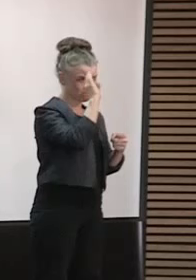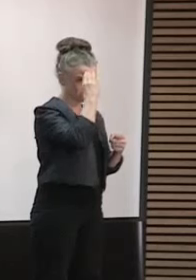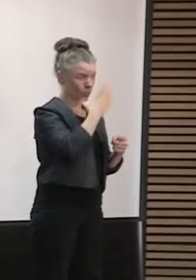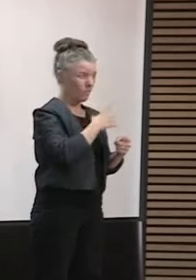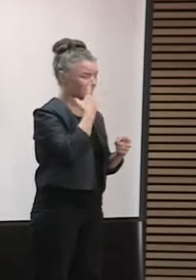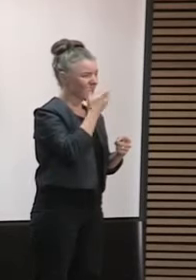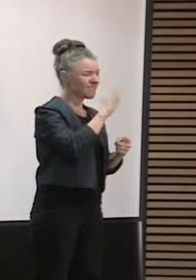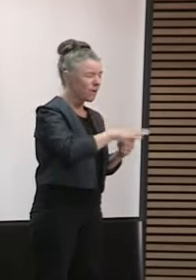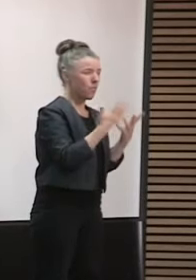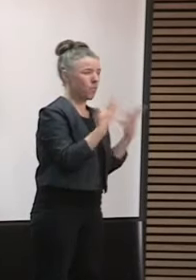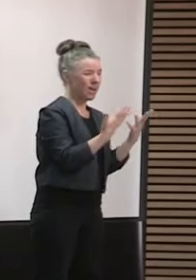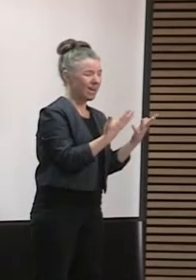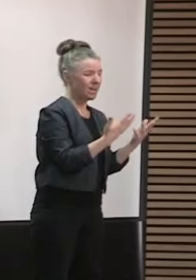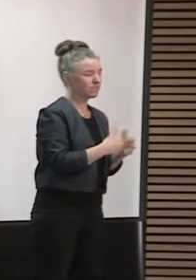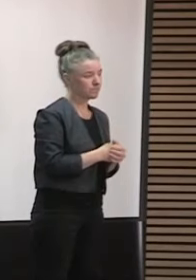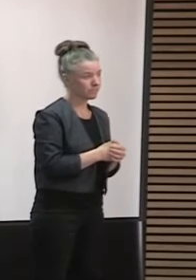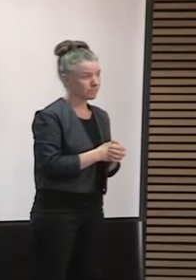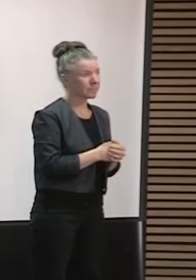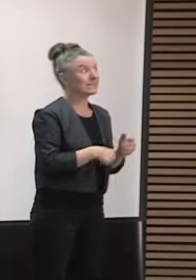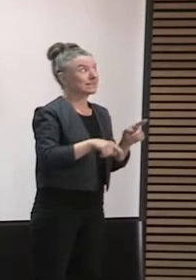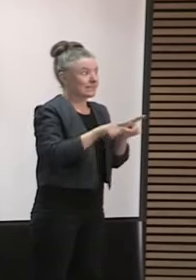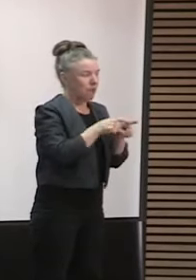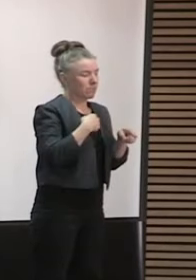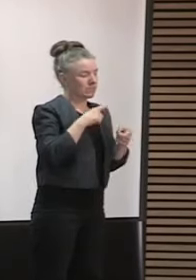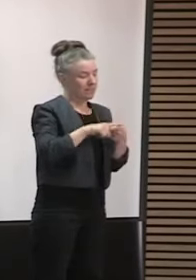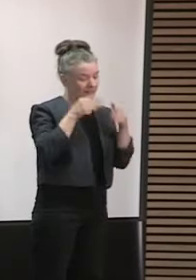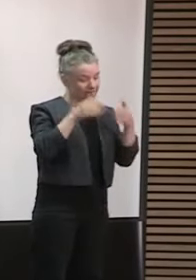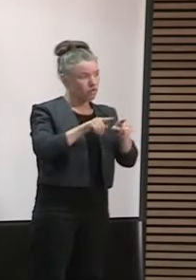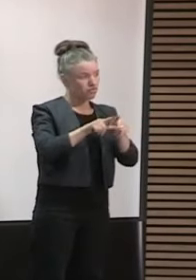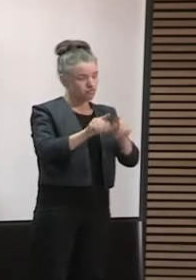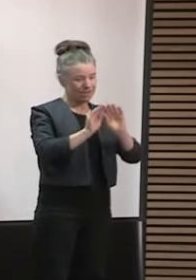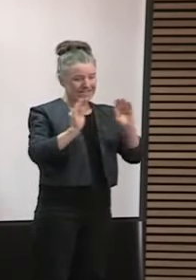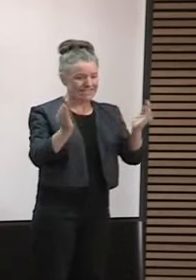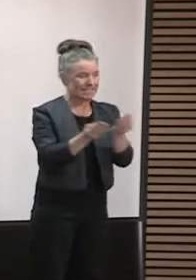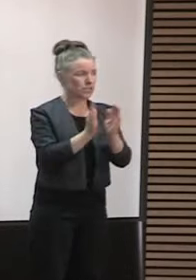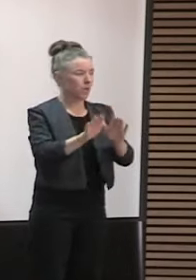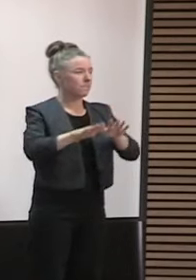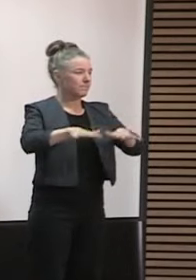never got to them? It certainly went out to all the district health boards. I sent